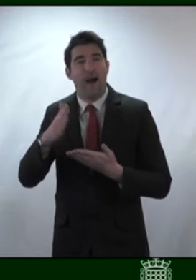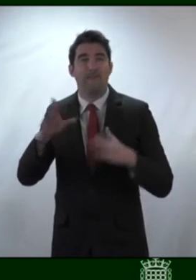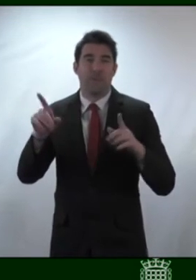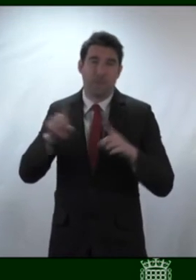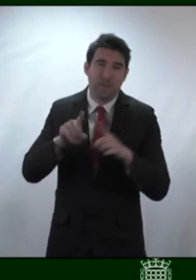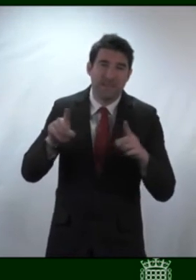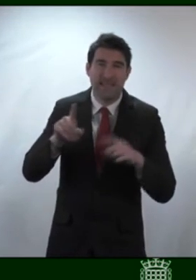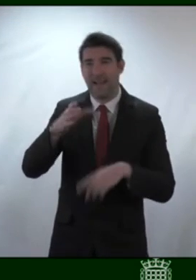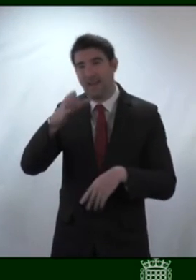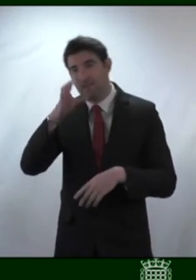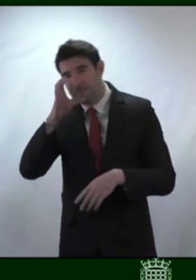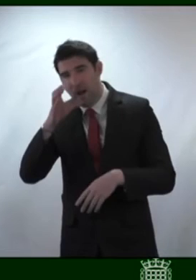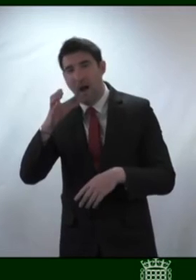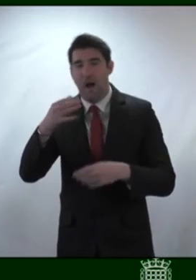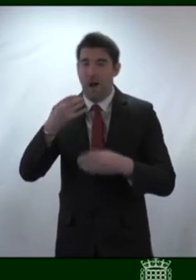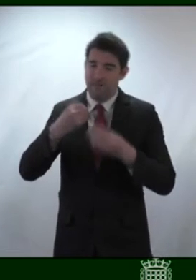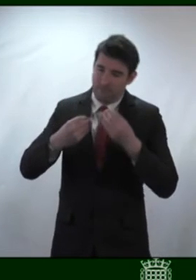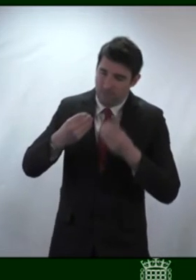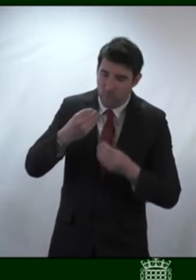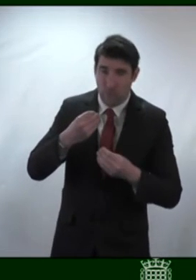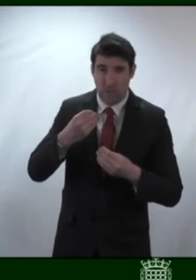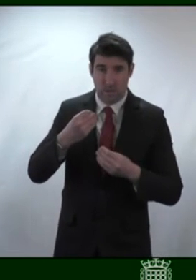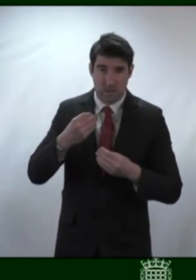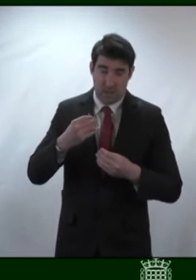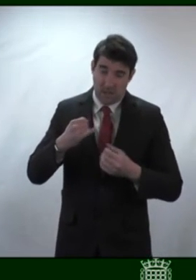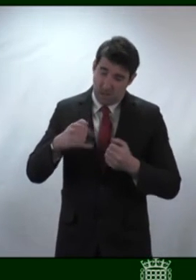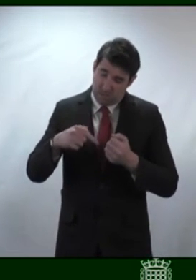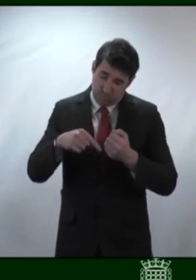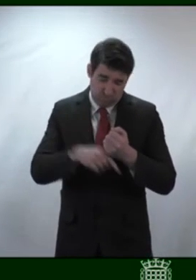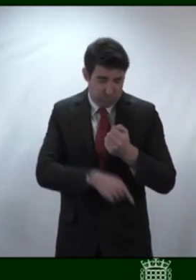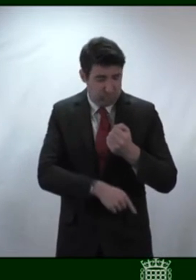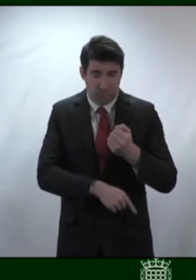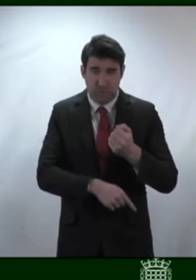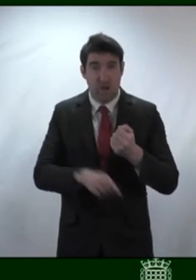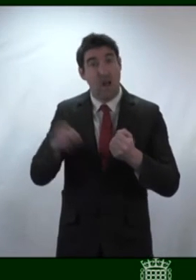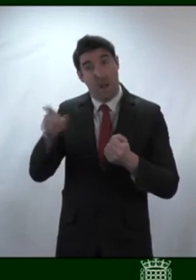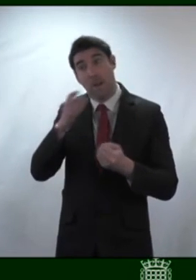it, in our case since September. Pubs such as the Black Bull are at the heart of our communities.